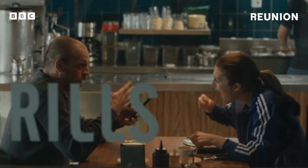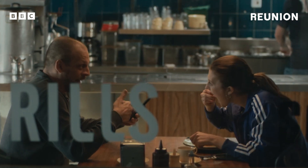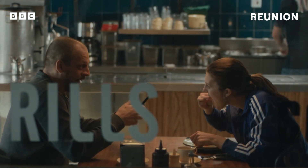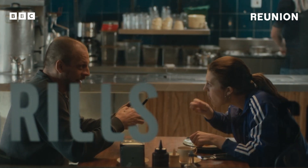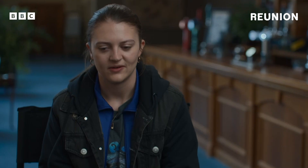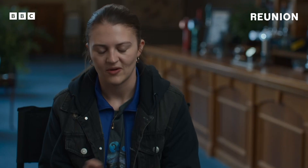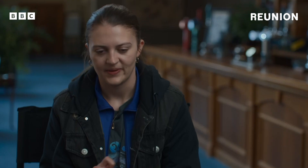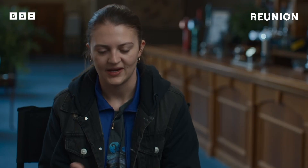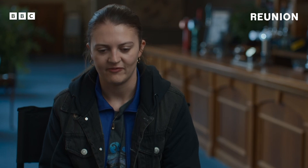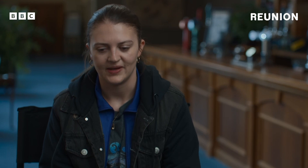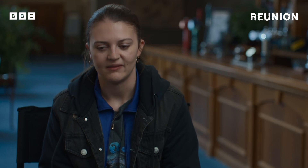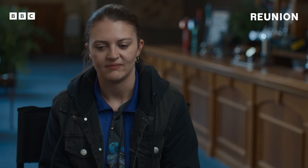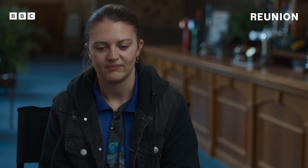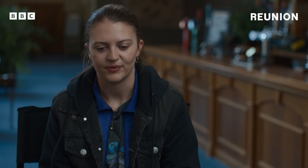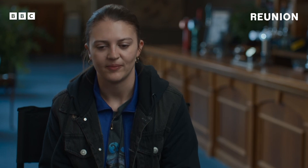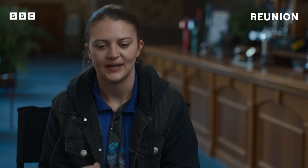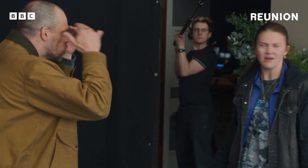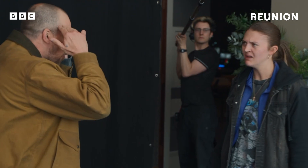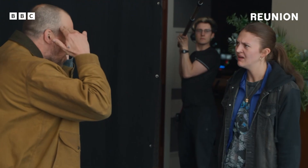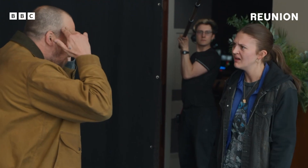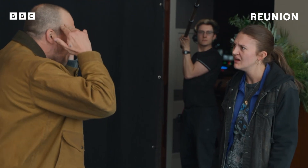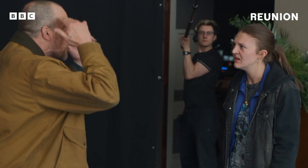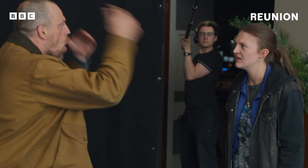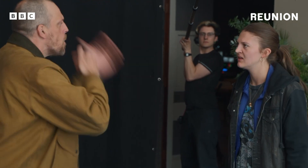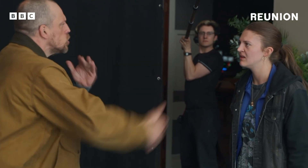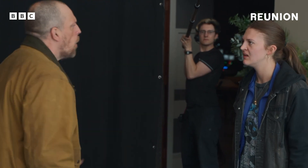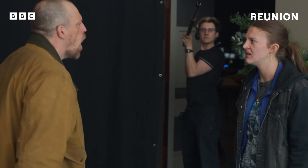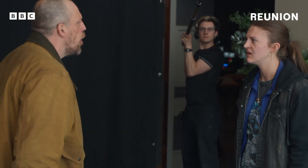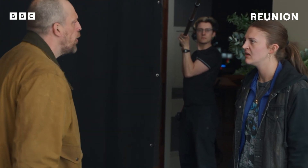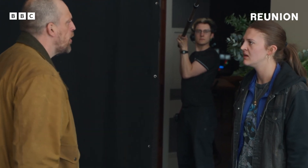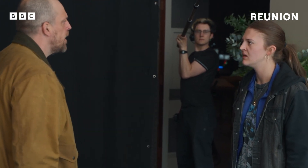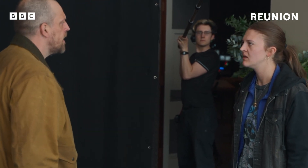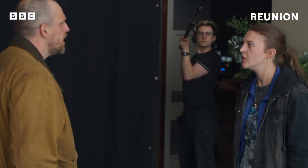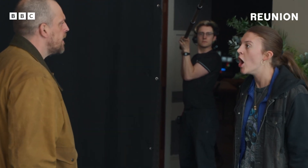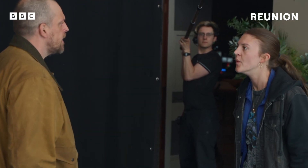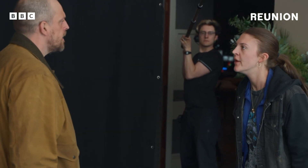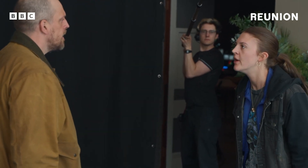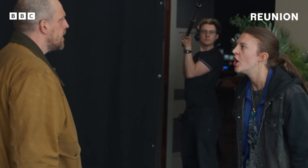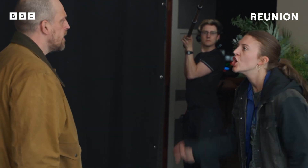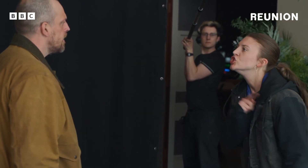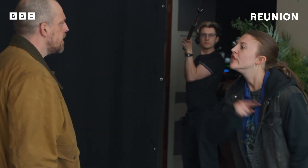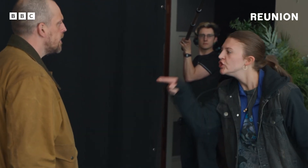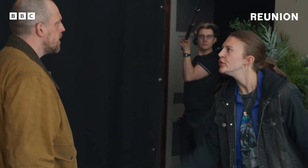I've not been copying, I've been properly learning the meaning of the words. I've always been quite fascinated by it as a language